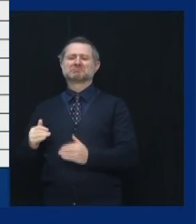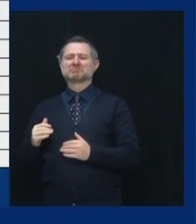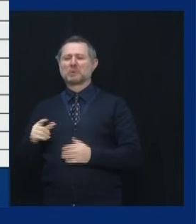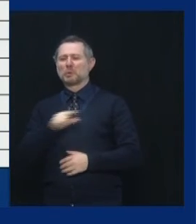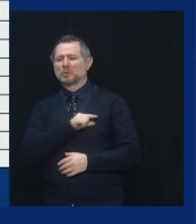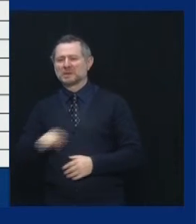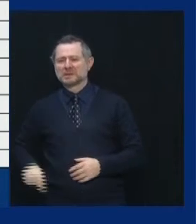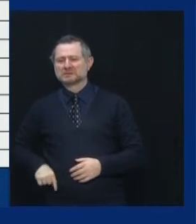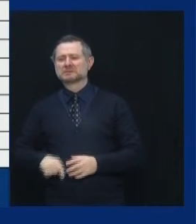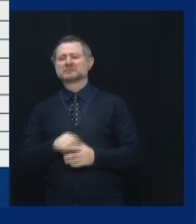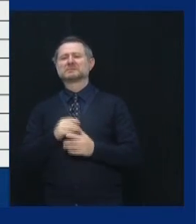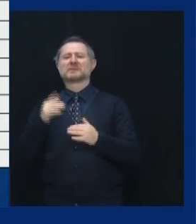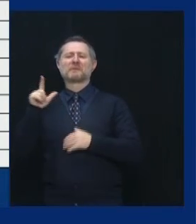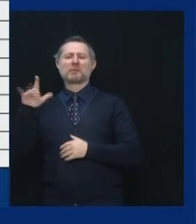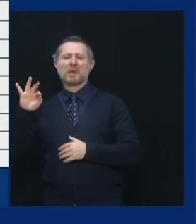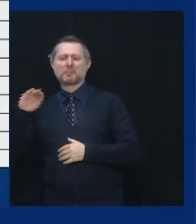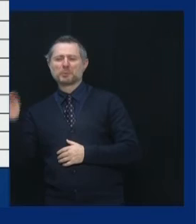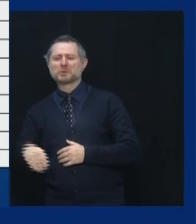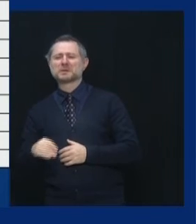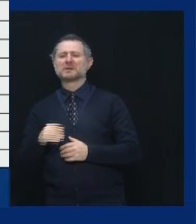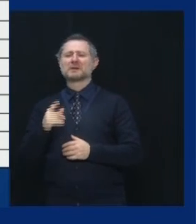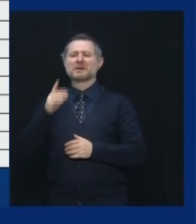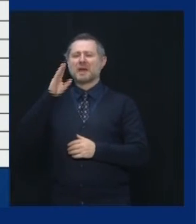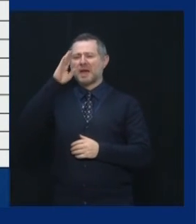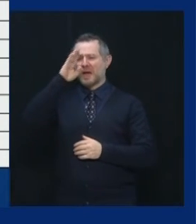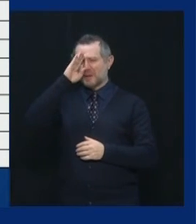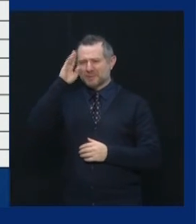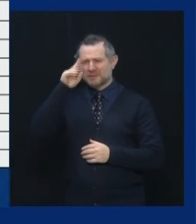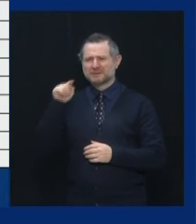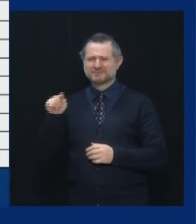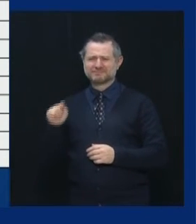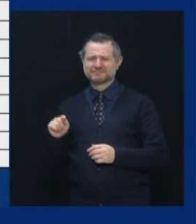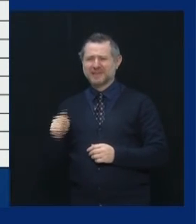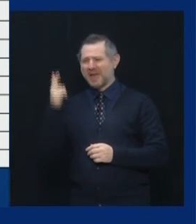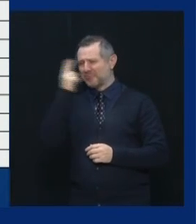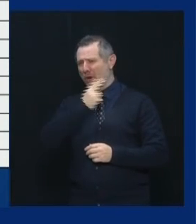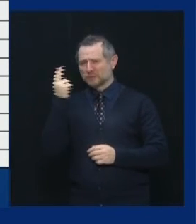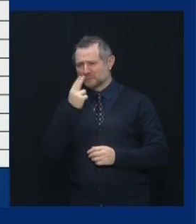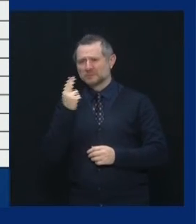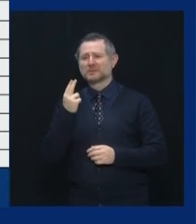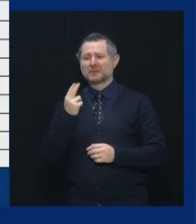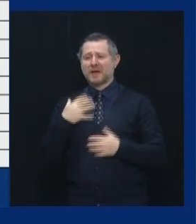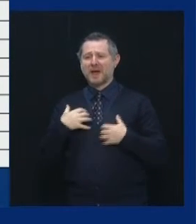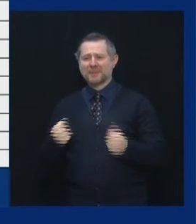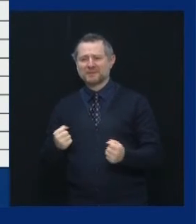WYOMING, 26. NEW YORK CITY H AND H QUEENS,